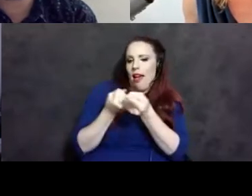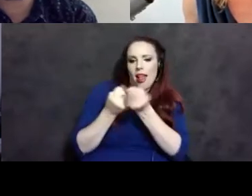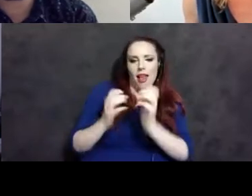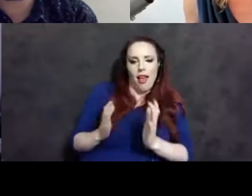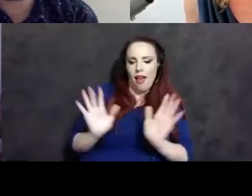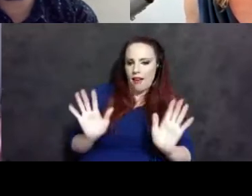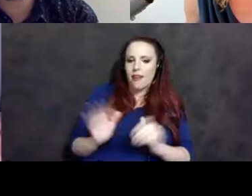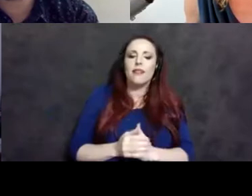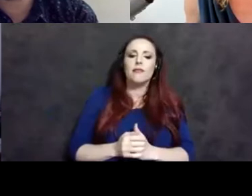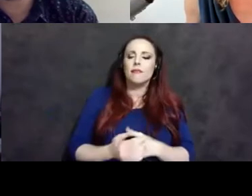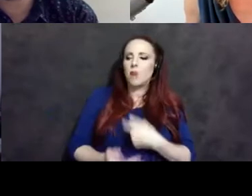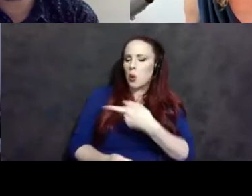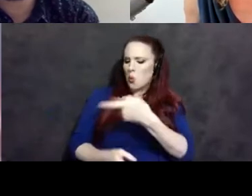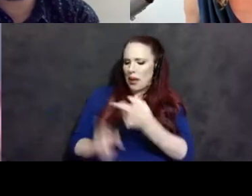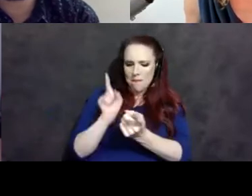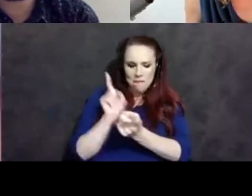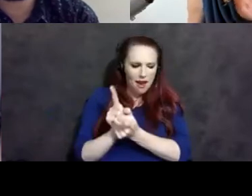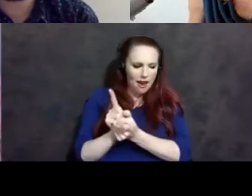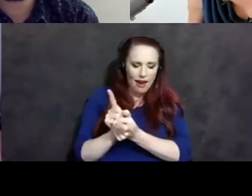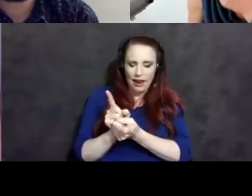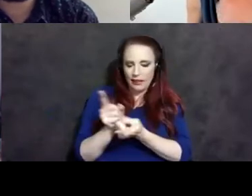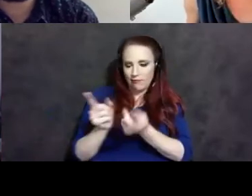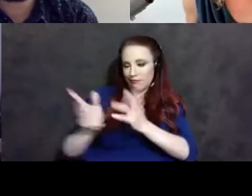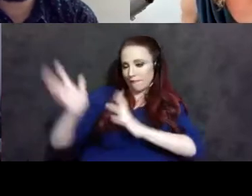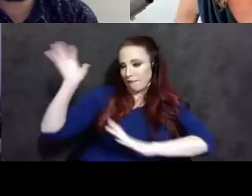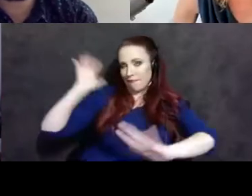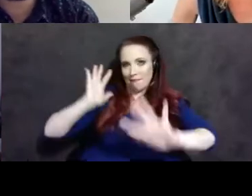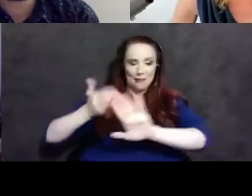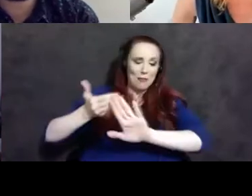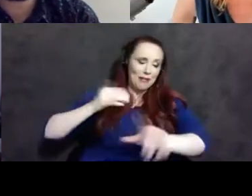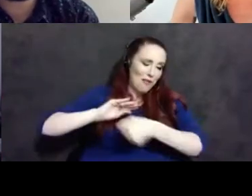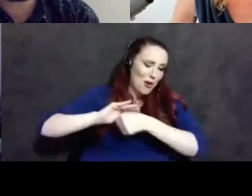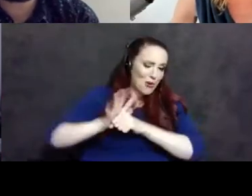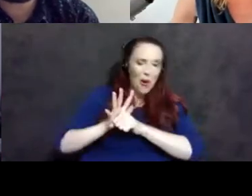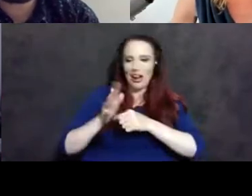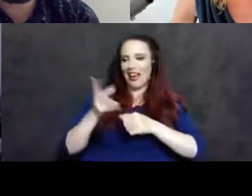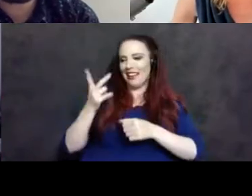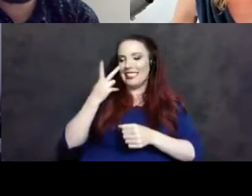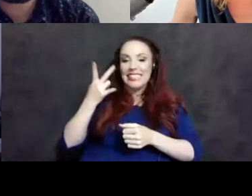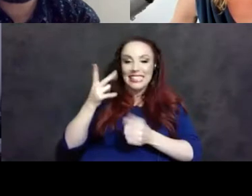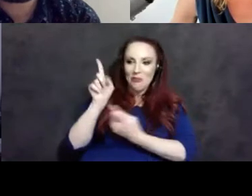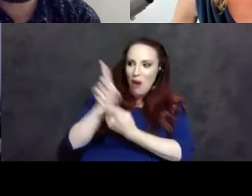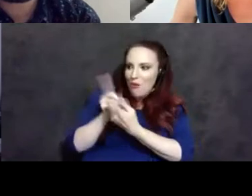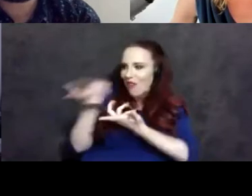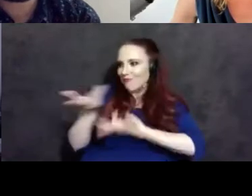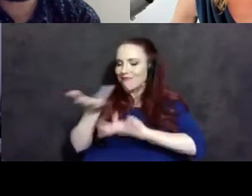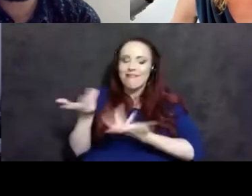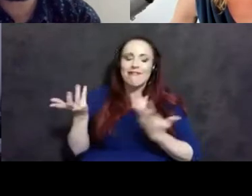Max and I met, you know, somewhere sometime before Corona when we got to see each other in person.